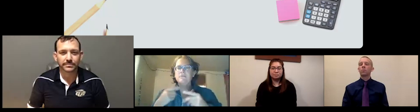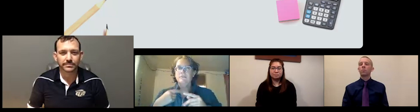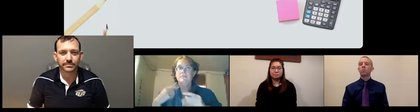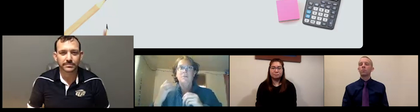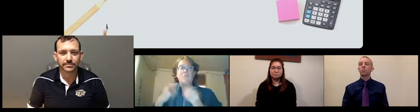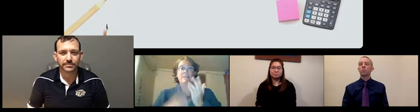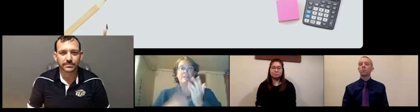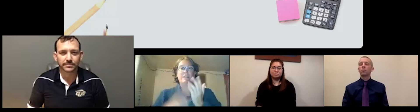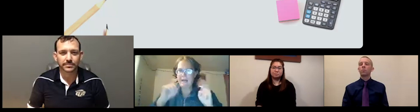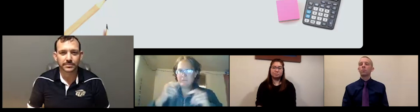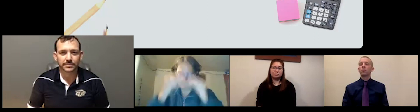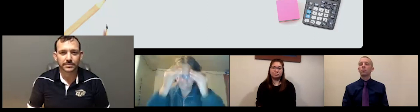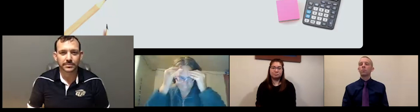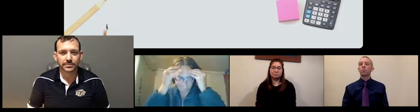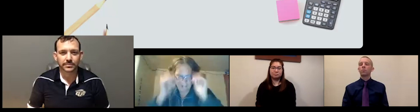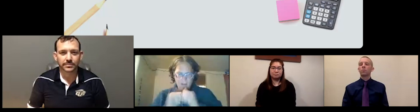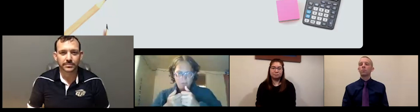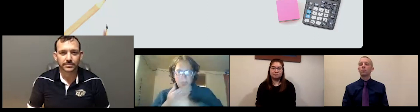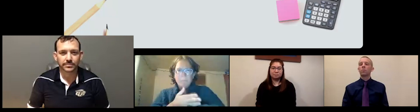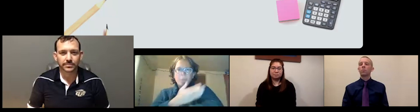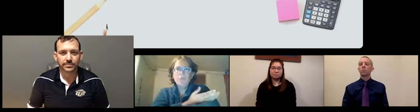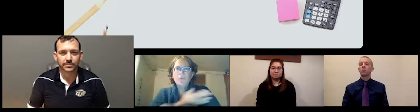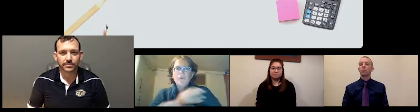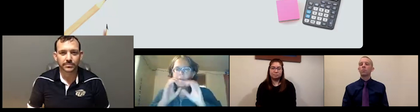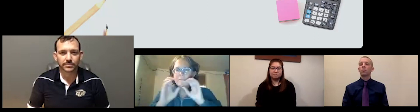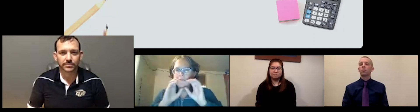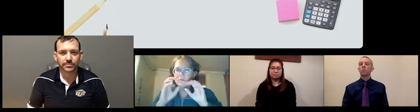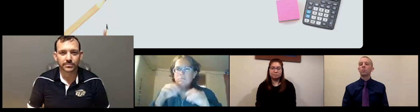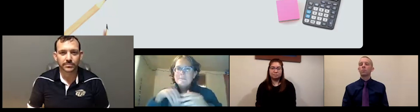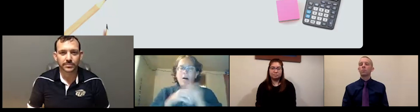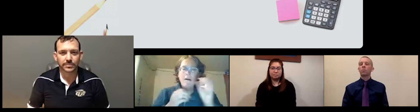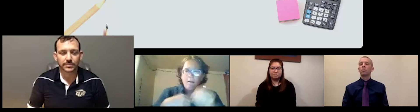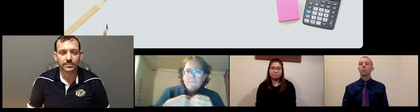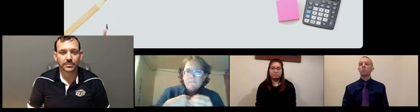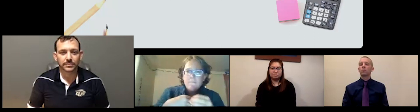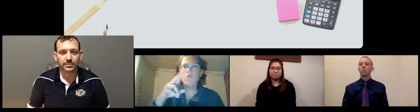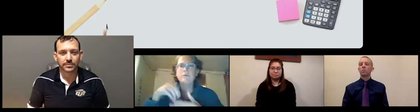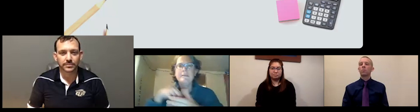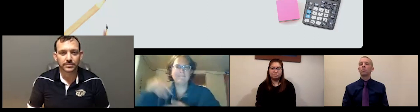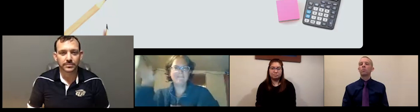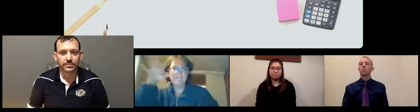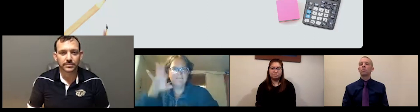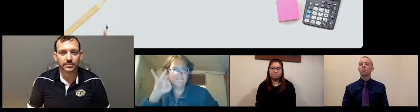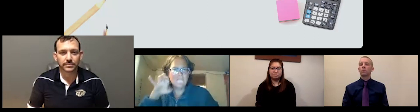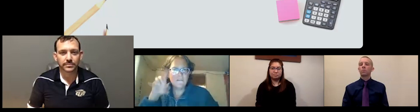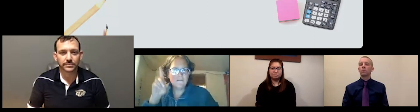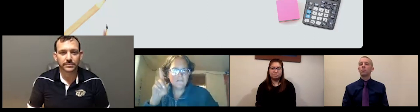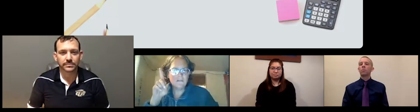So sometimes I have to figure out how to improve communication in the office or in the field.